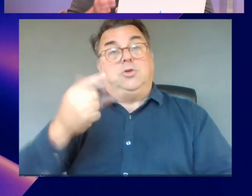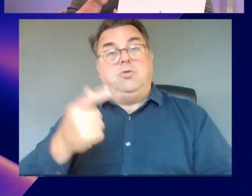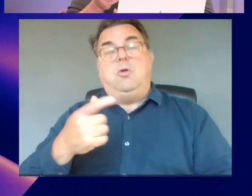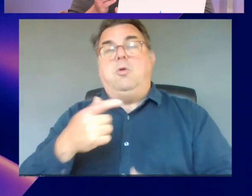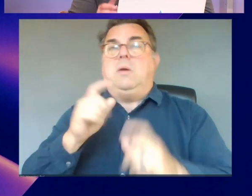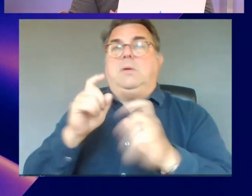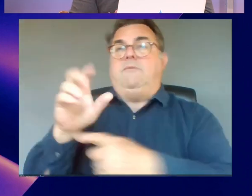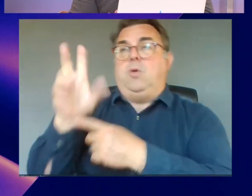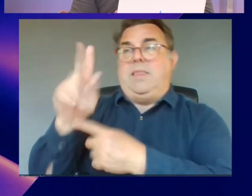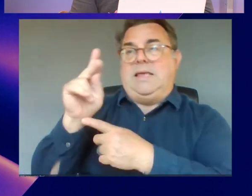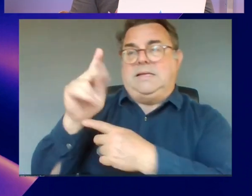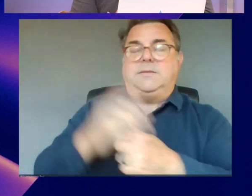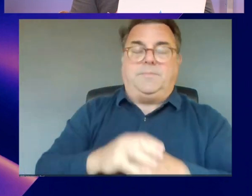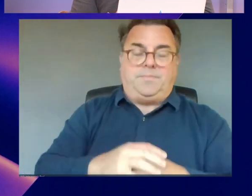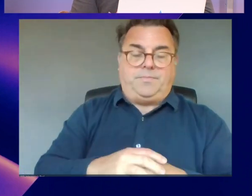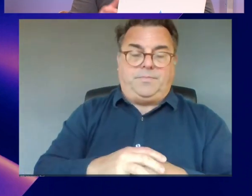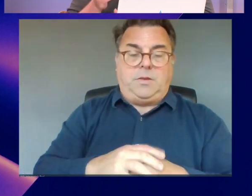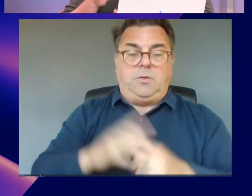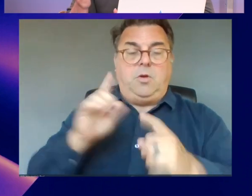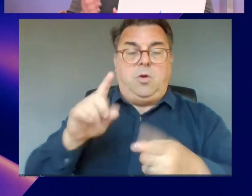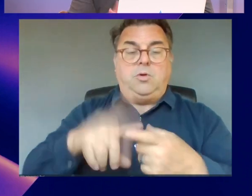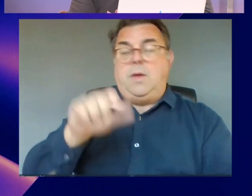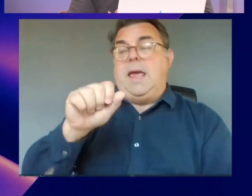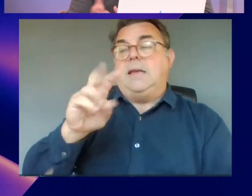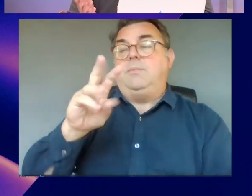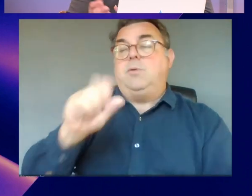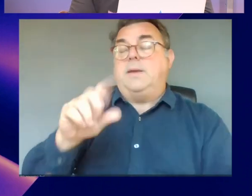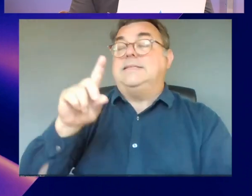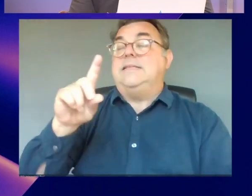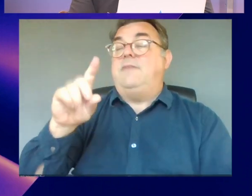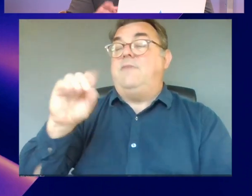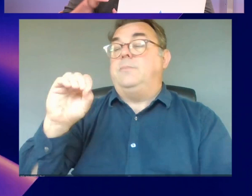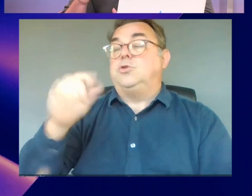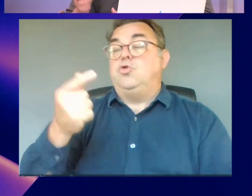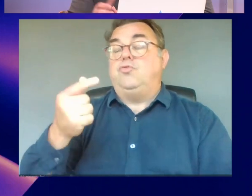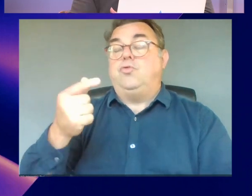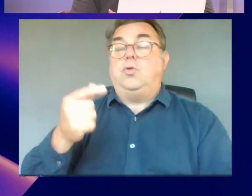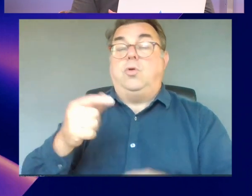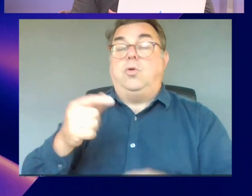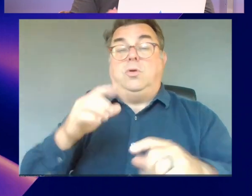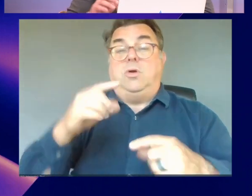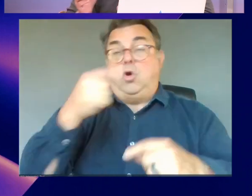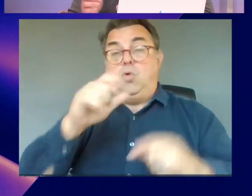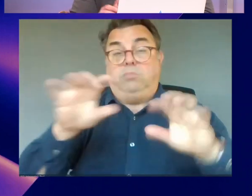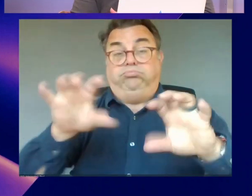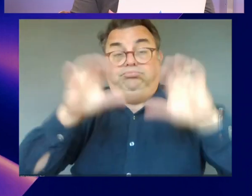but you can go into AWS DevOps Guru type that up in Google and it should kind of take you towards how to get started